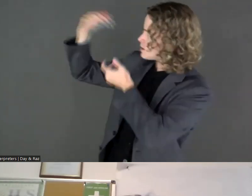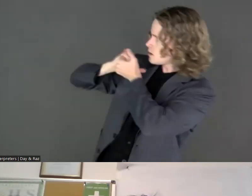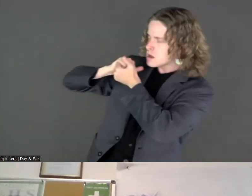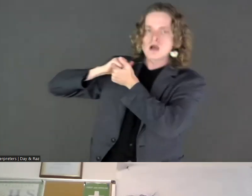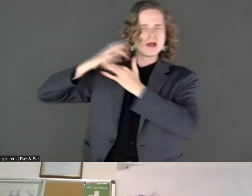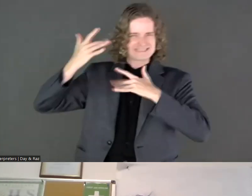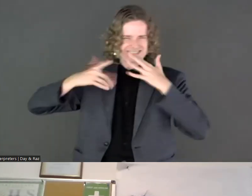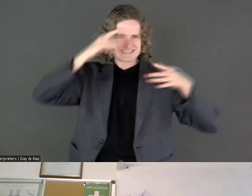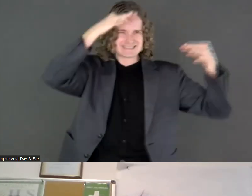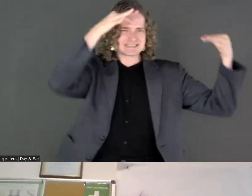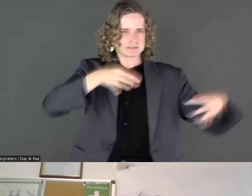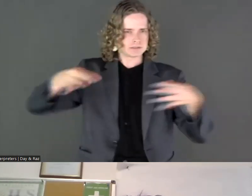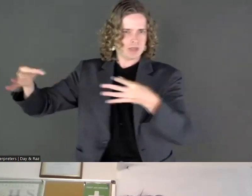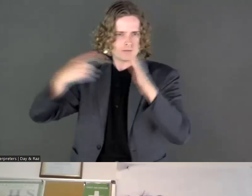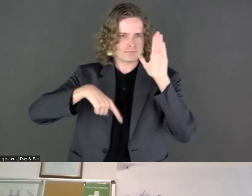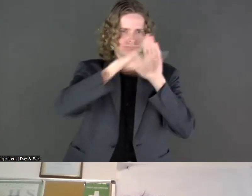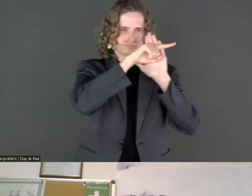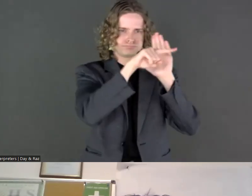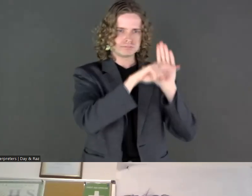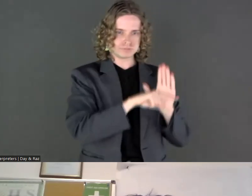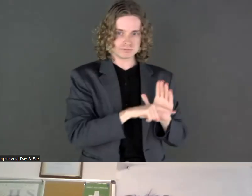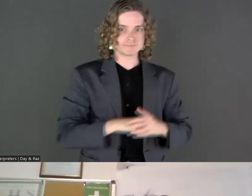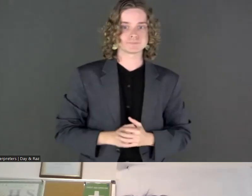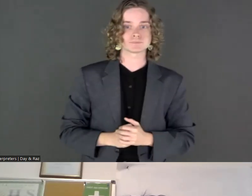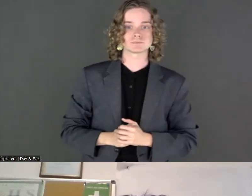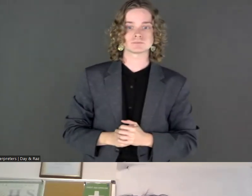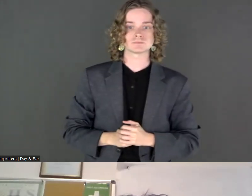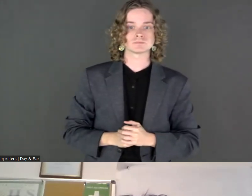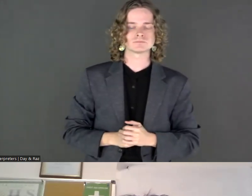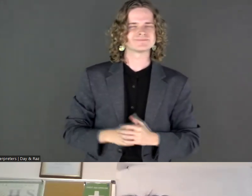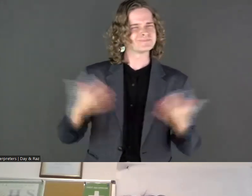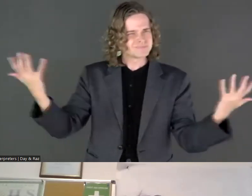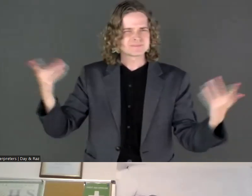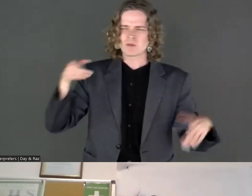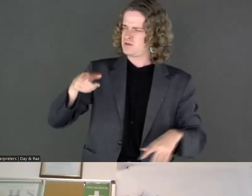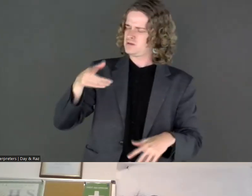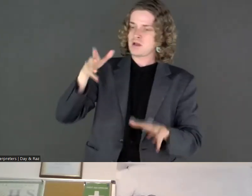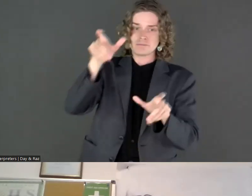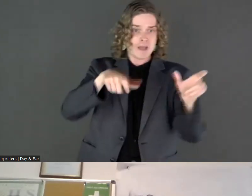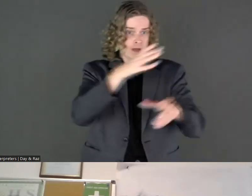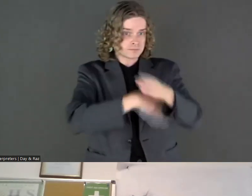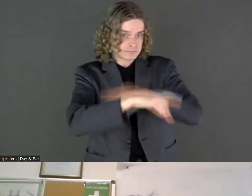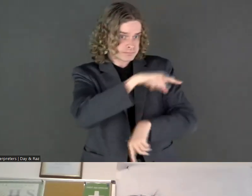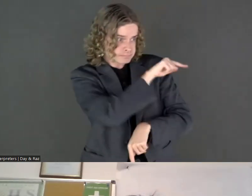this important? I'll be very honest with you. In the first month of the war, the first humanitarian